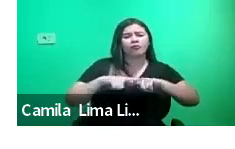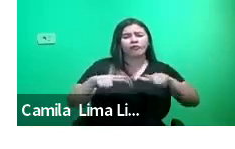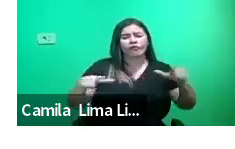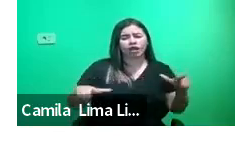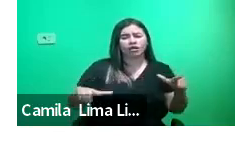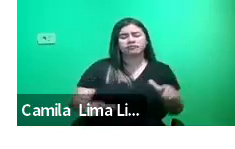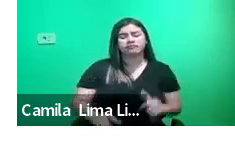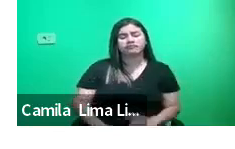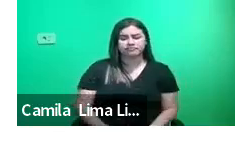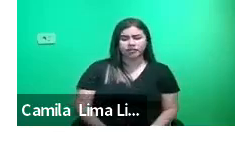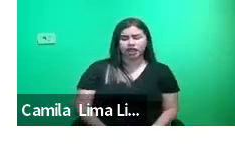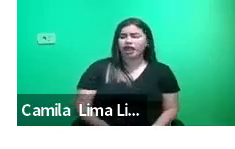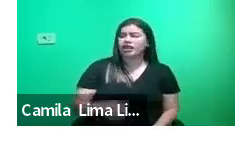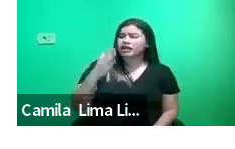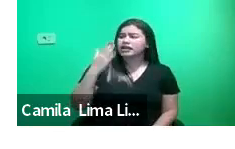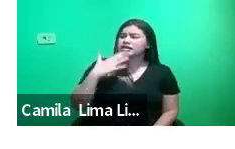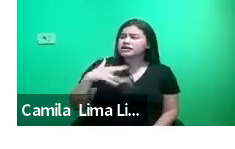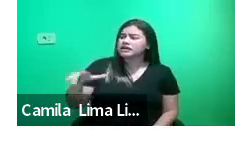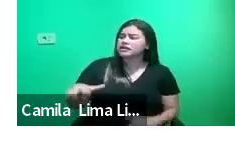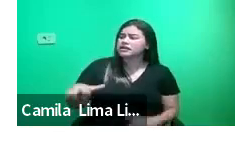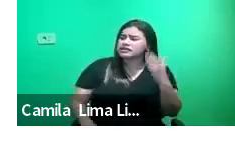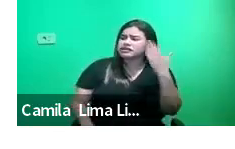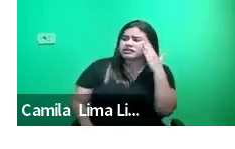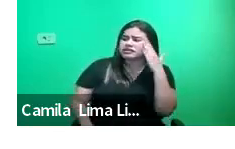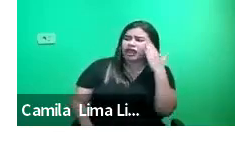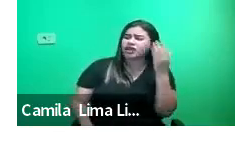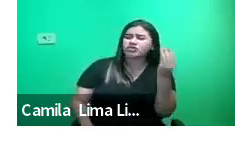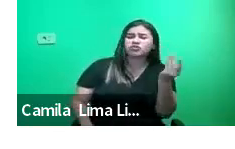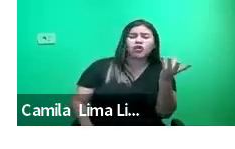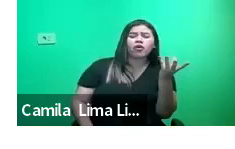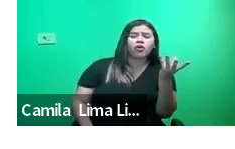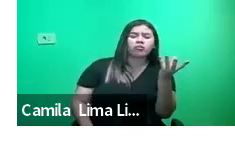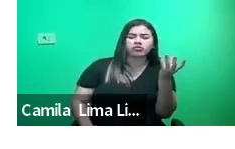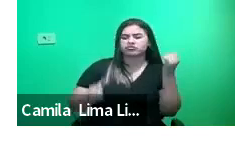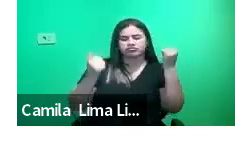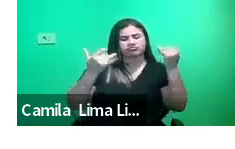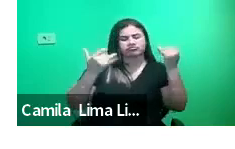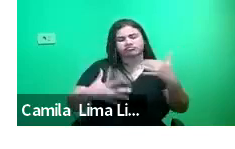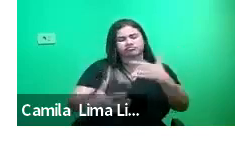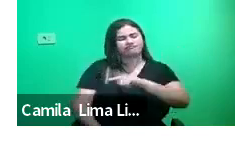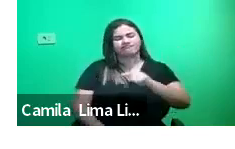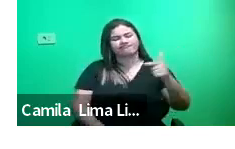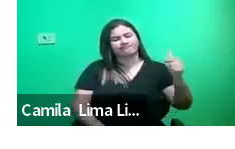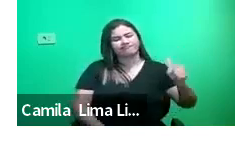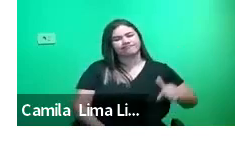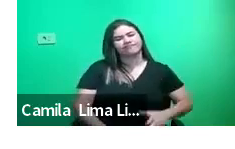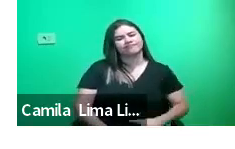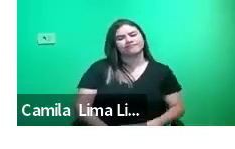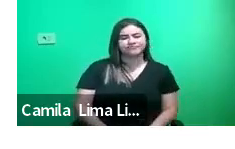is the child making sense of this? Well that's not explained Well that's not explained d and I